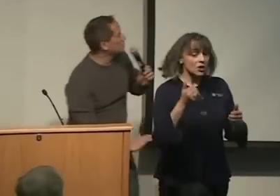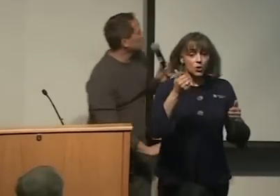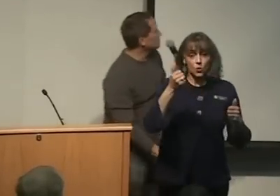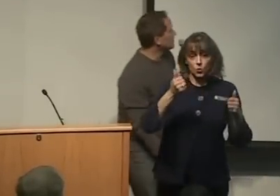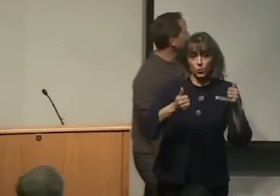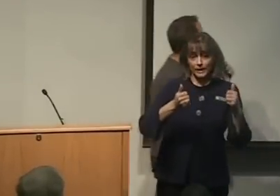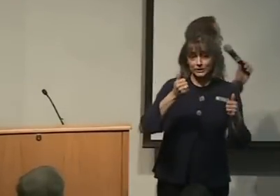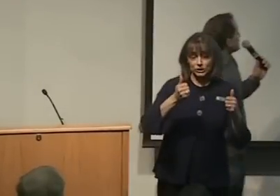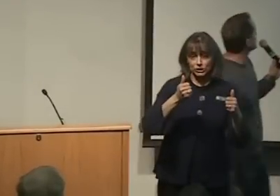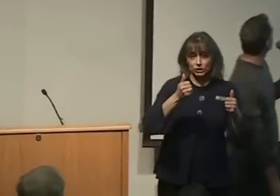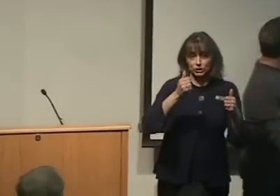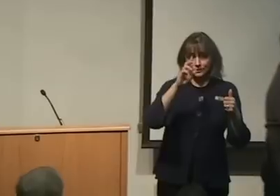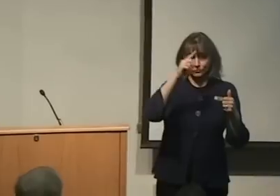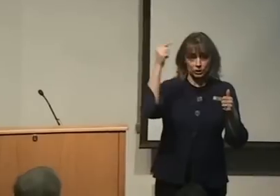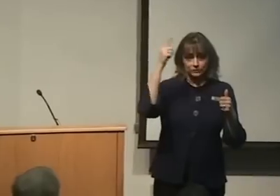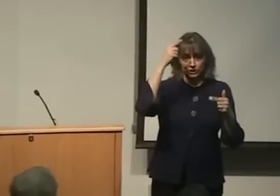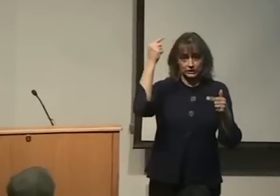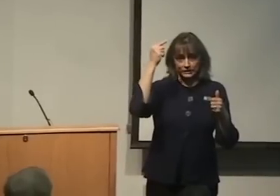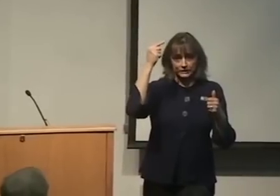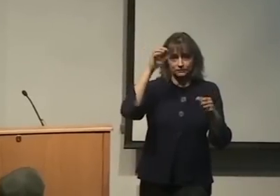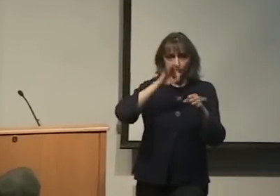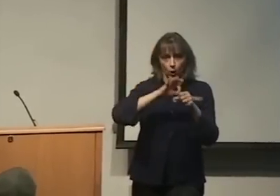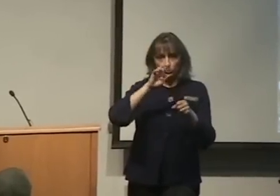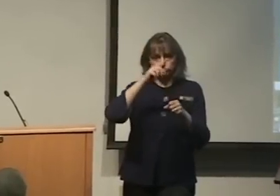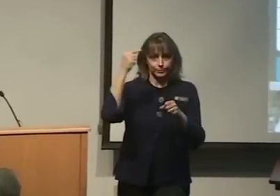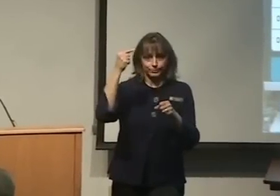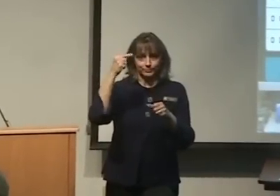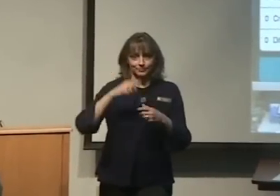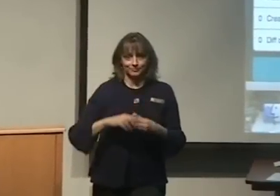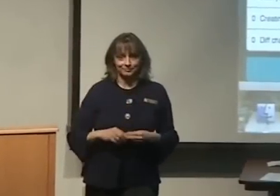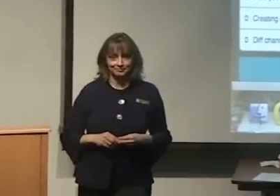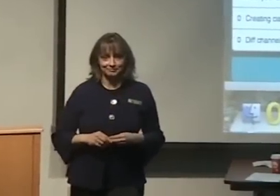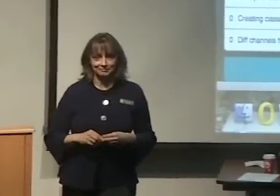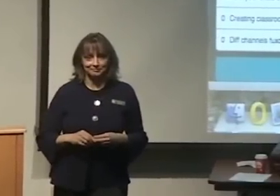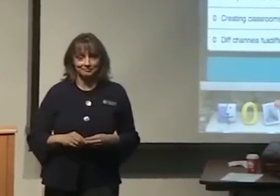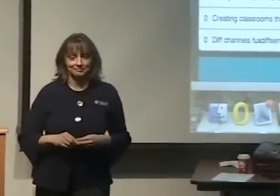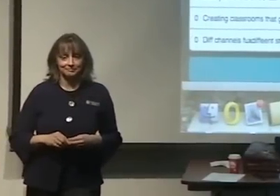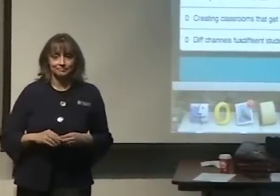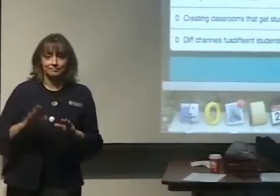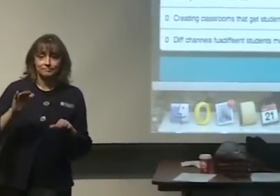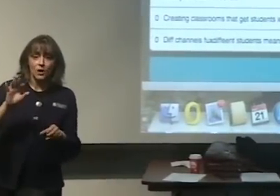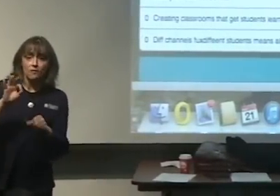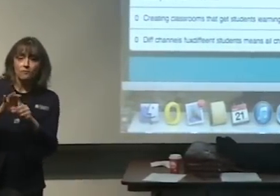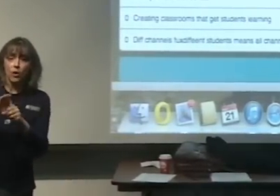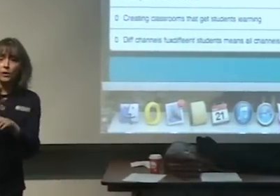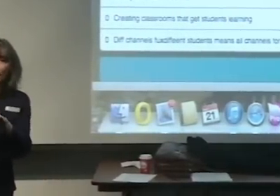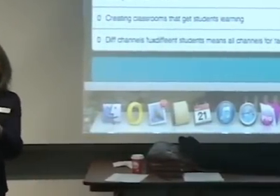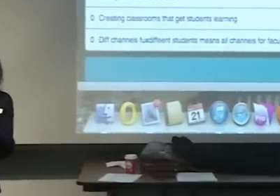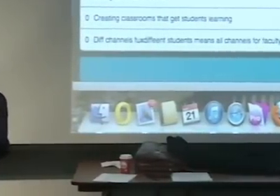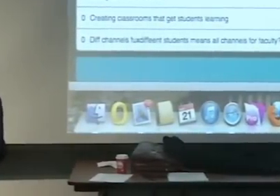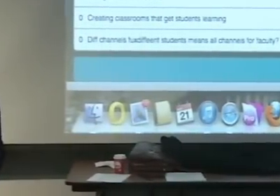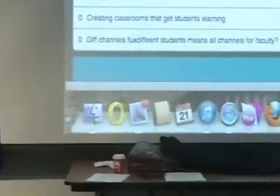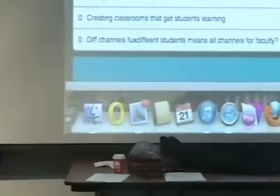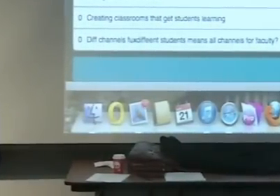So you can now go vote on your responses, and we'll get a sense of what you're excited about.